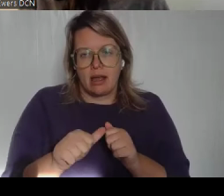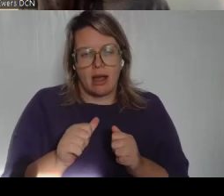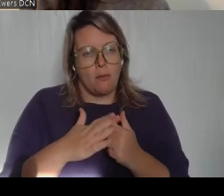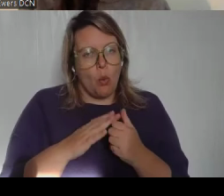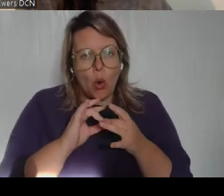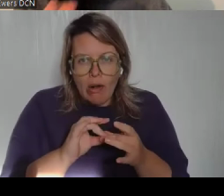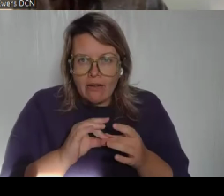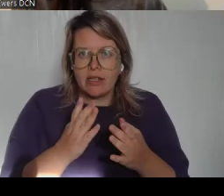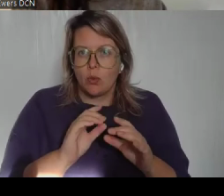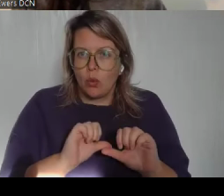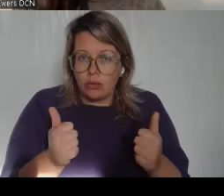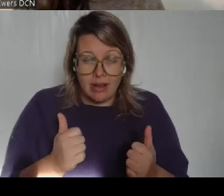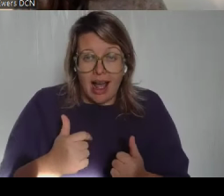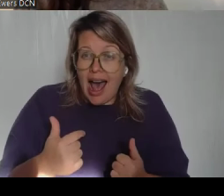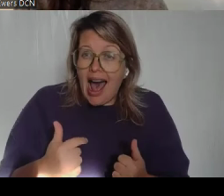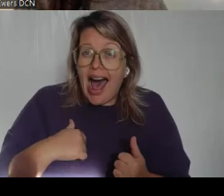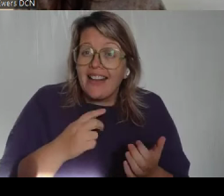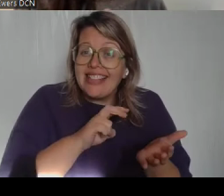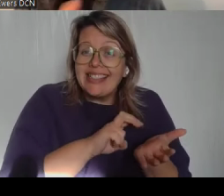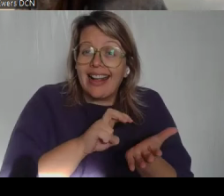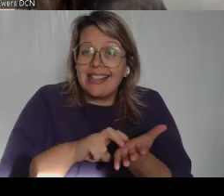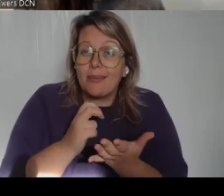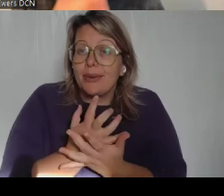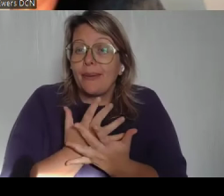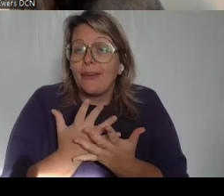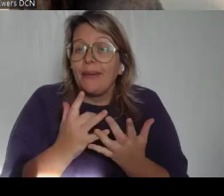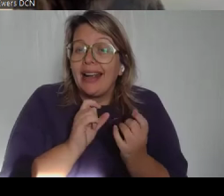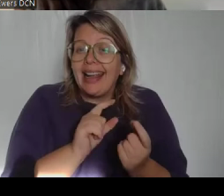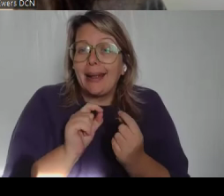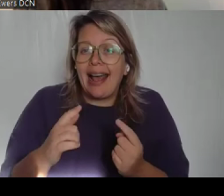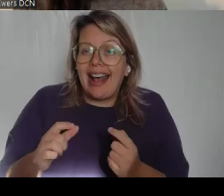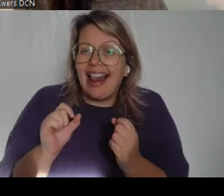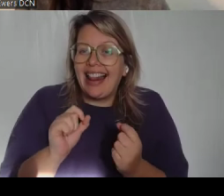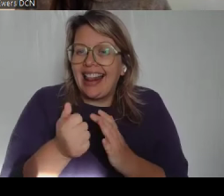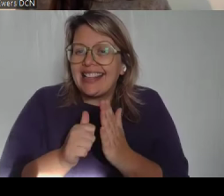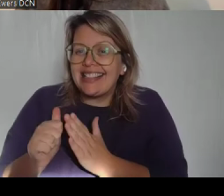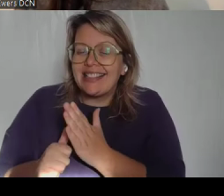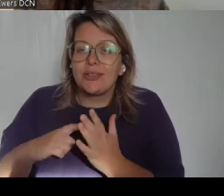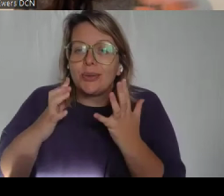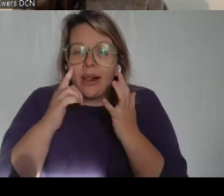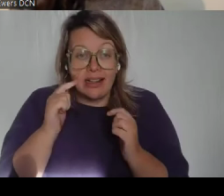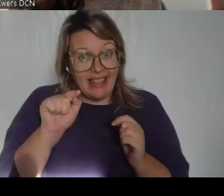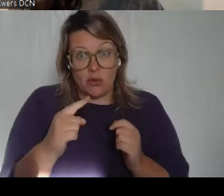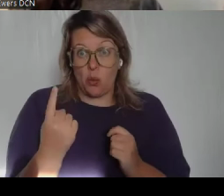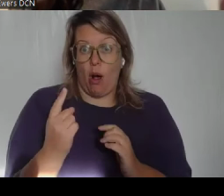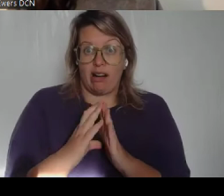I've signed up to hundreds of email lists. This is the only example that I've seen of where they've used